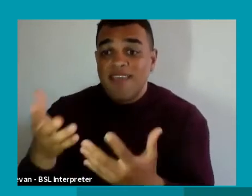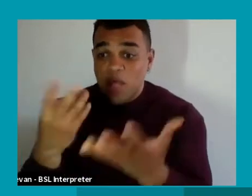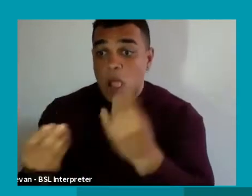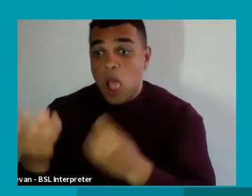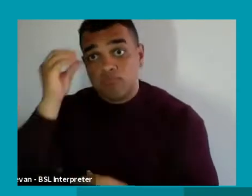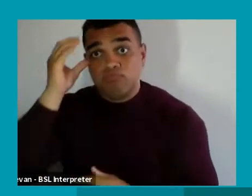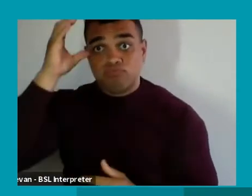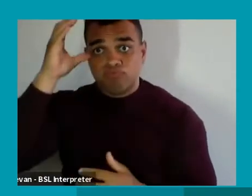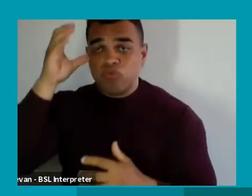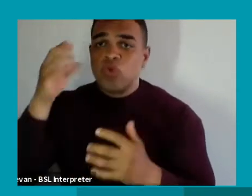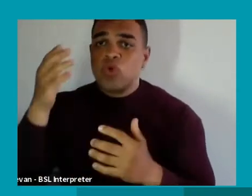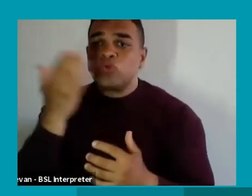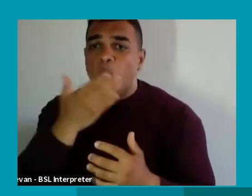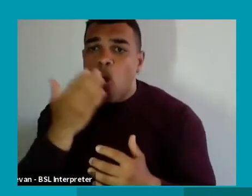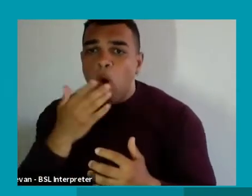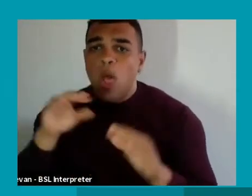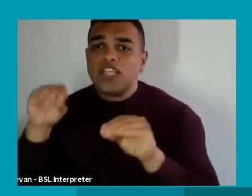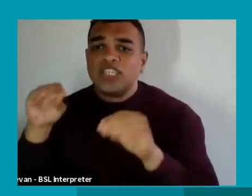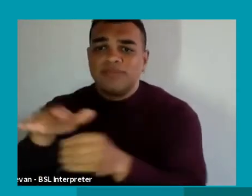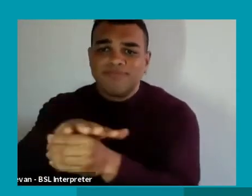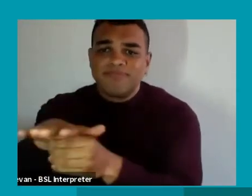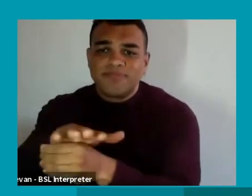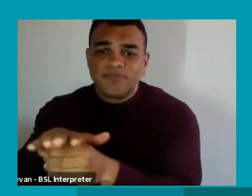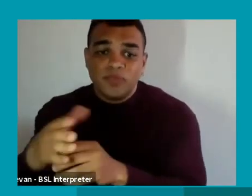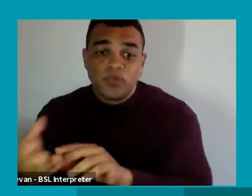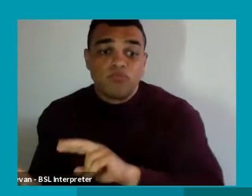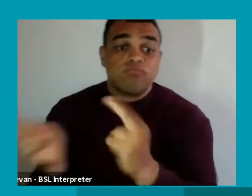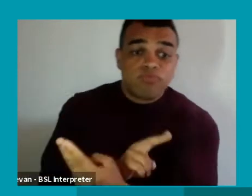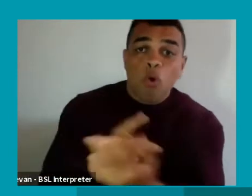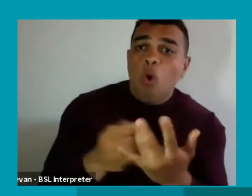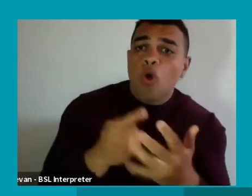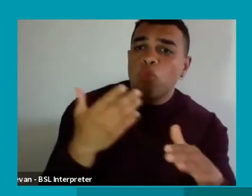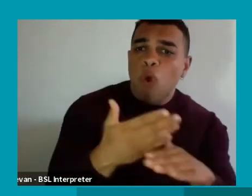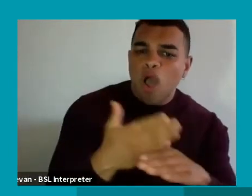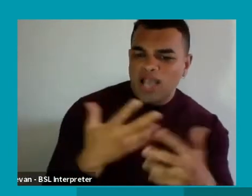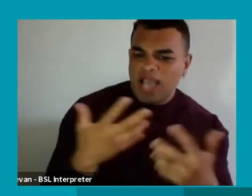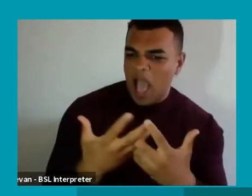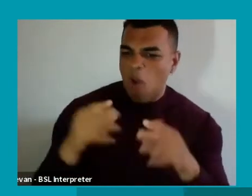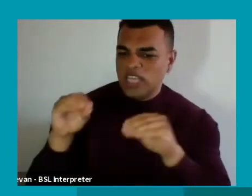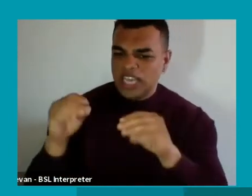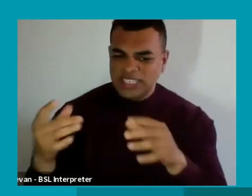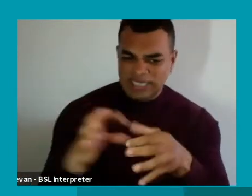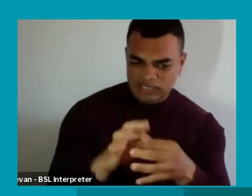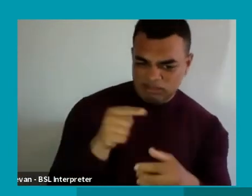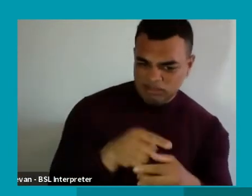So if you're struggling with the sector, you don't have to stay in it. You can kind of sidestep into something else.